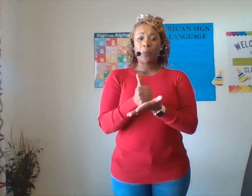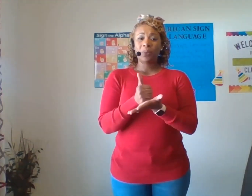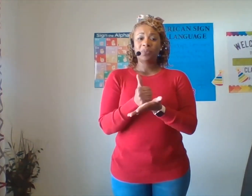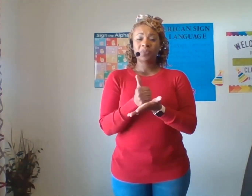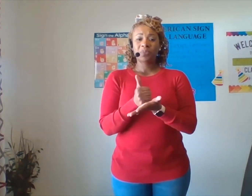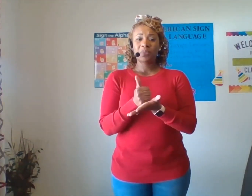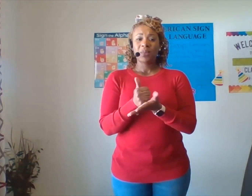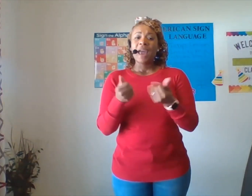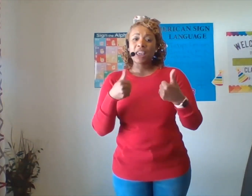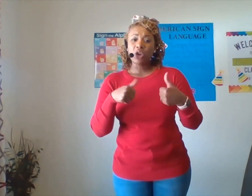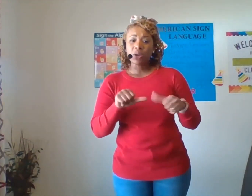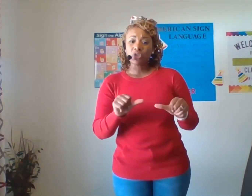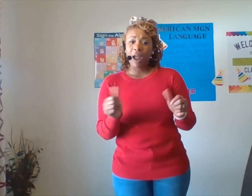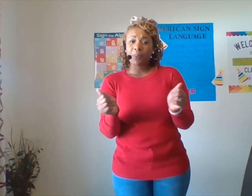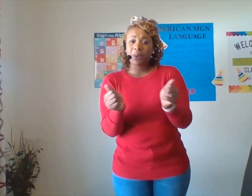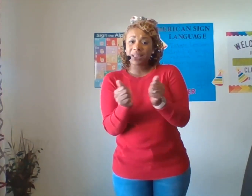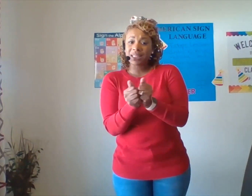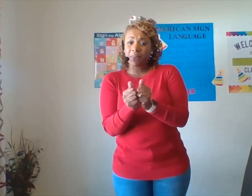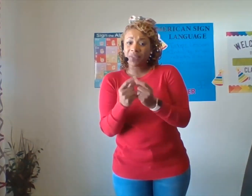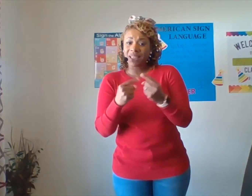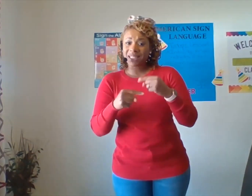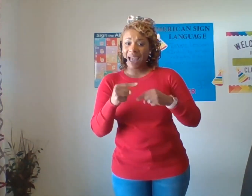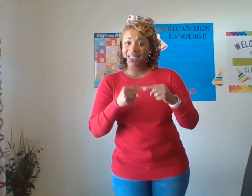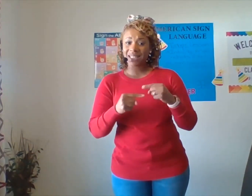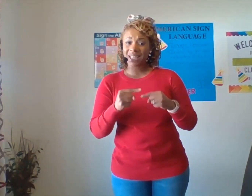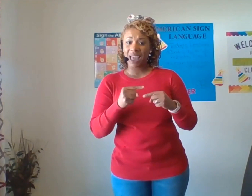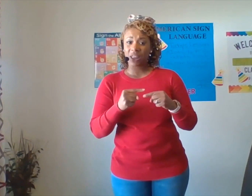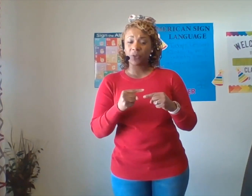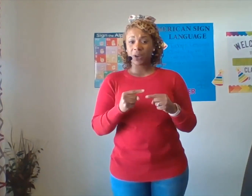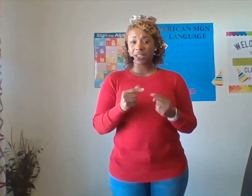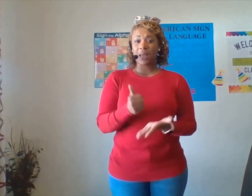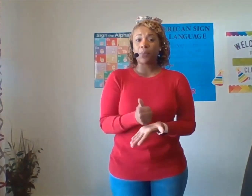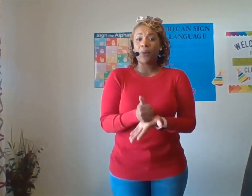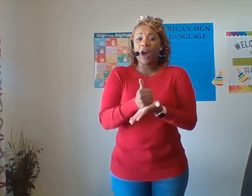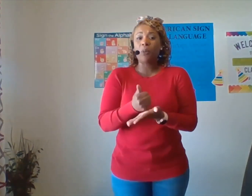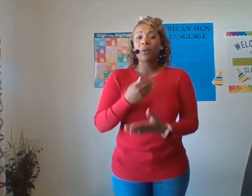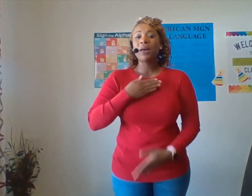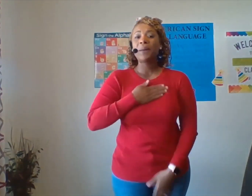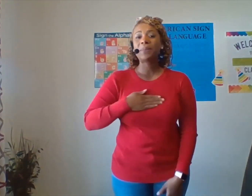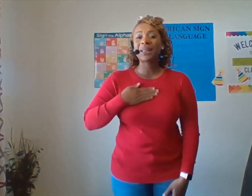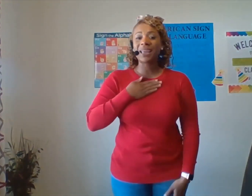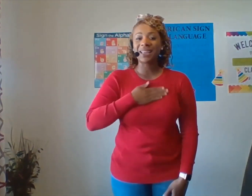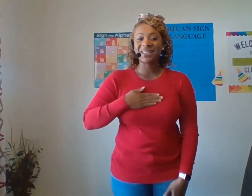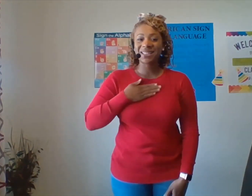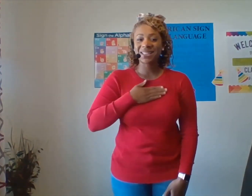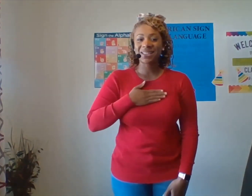and you can try putting some of these signs together for example help please